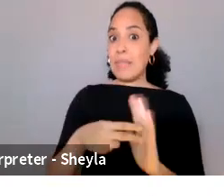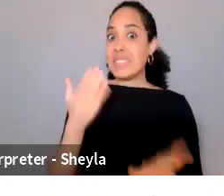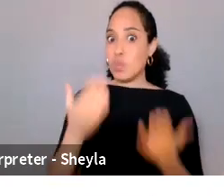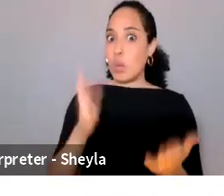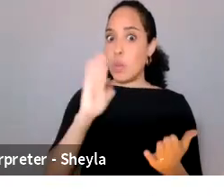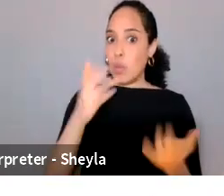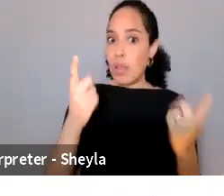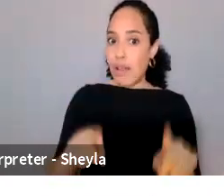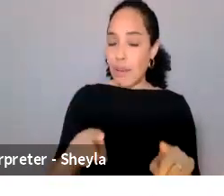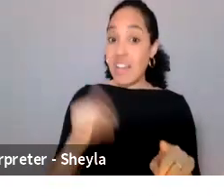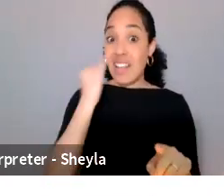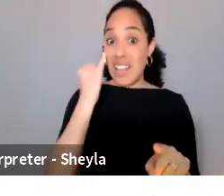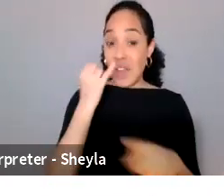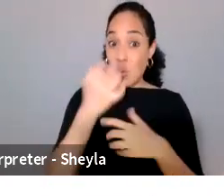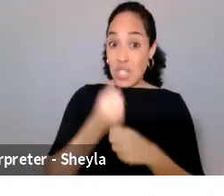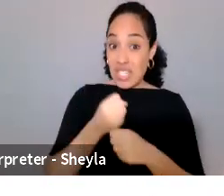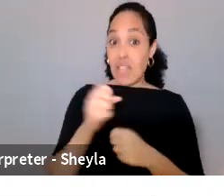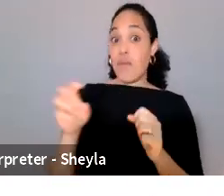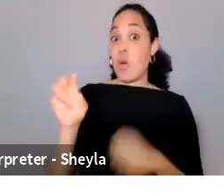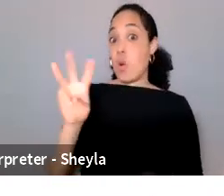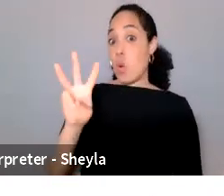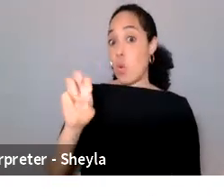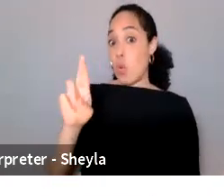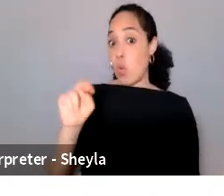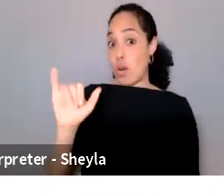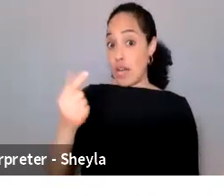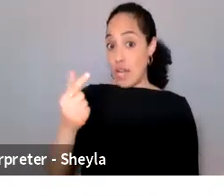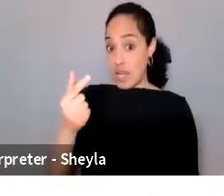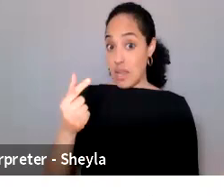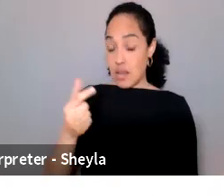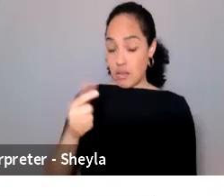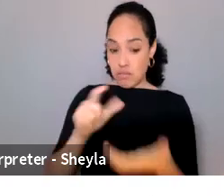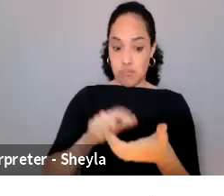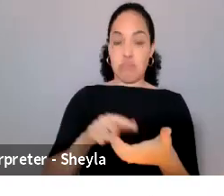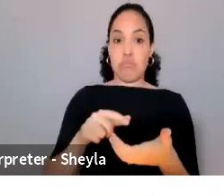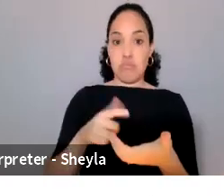to implement your plan and get out of harms way your plan should also include insurance